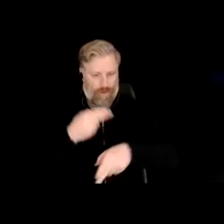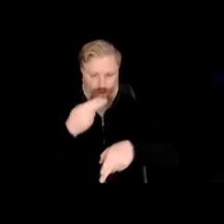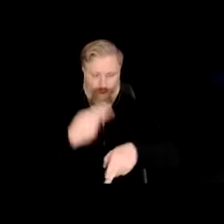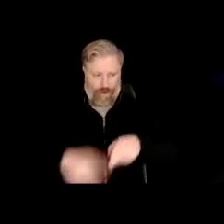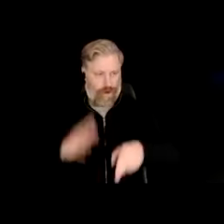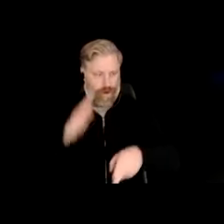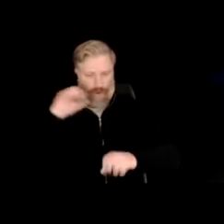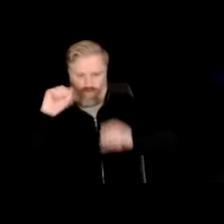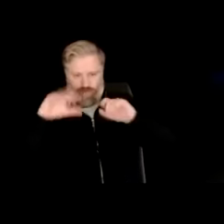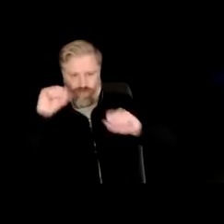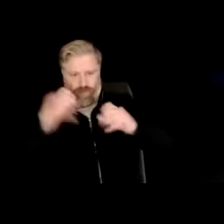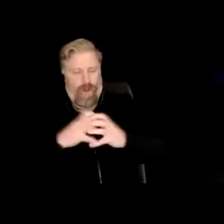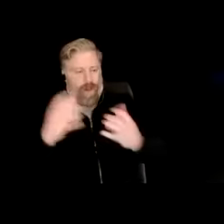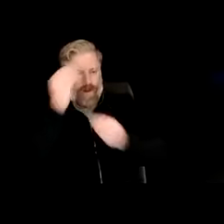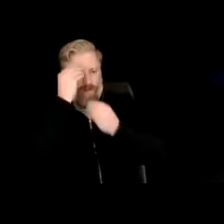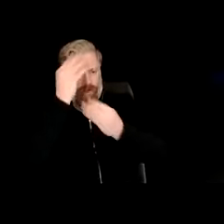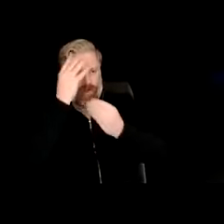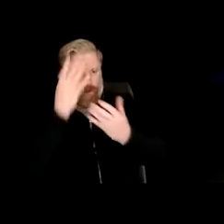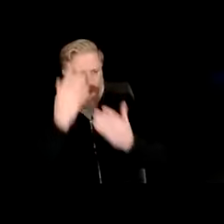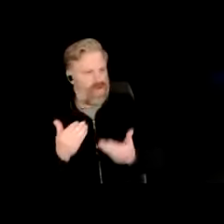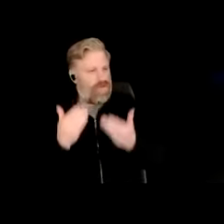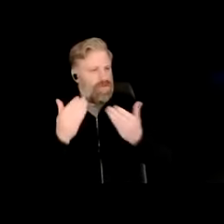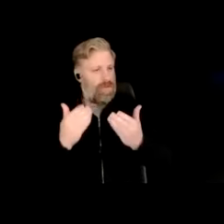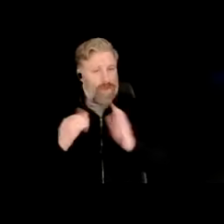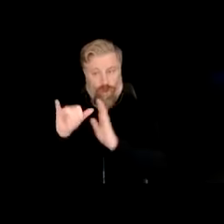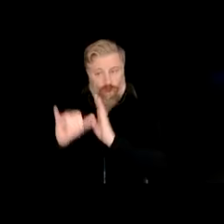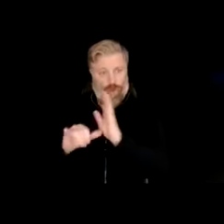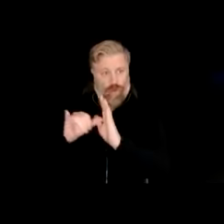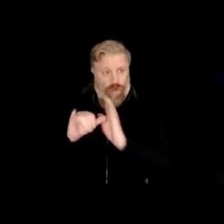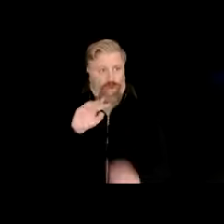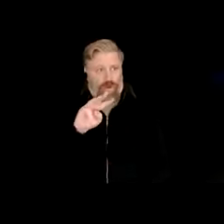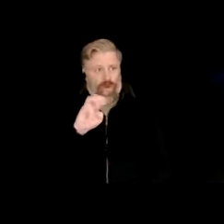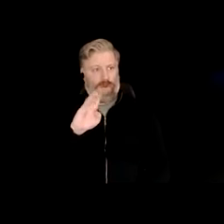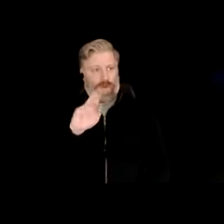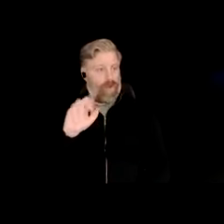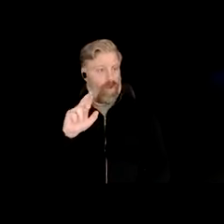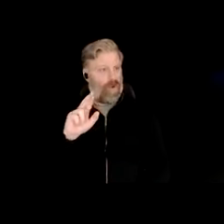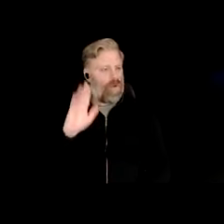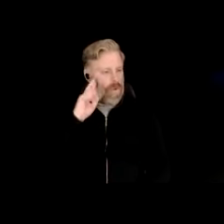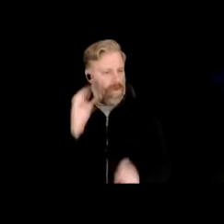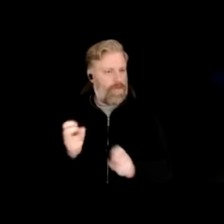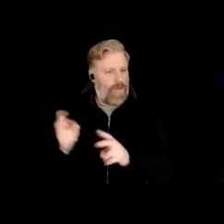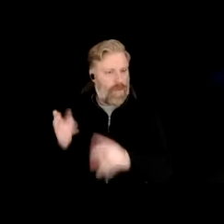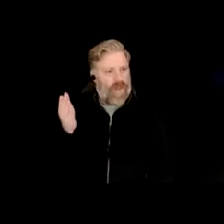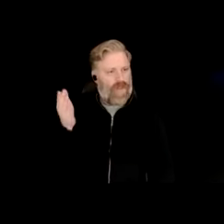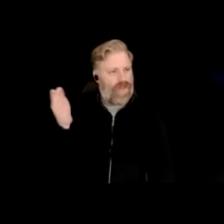So I encourage everyone to use the webinar recording on YouTube as an ongoing resource throughout the application process.